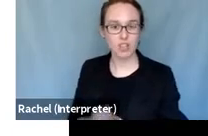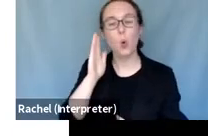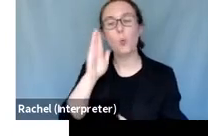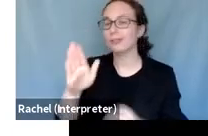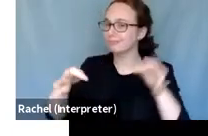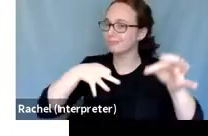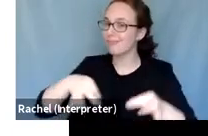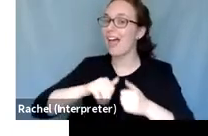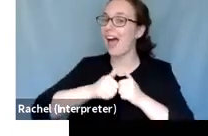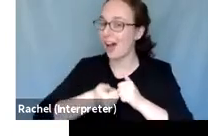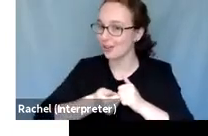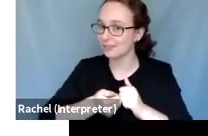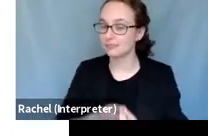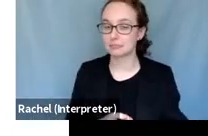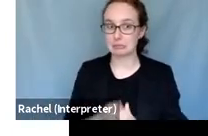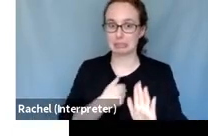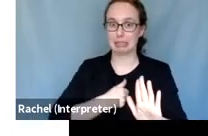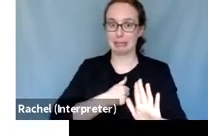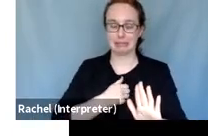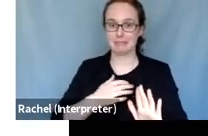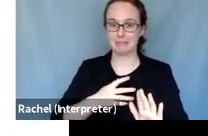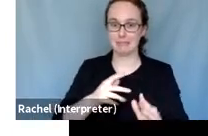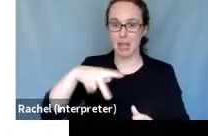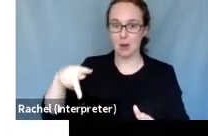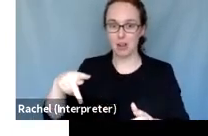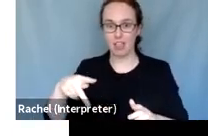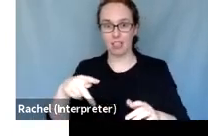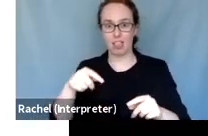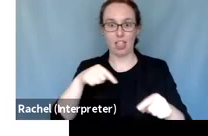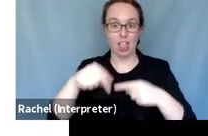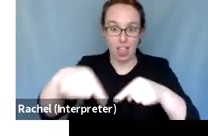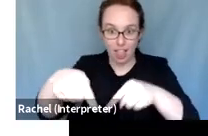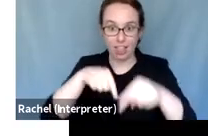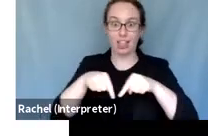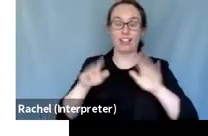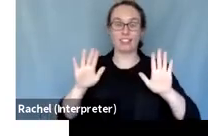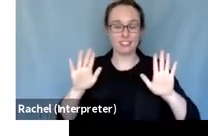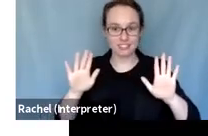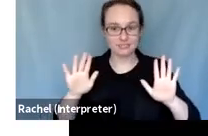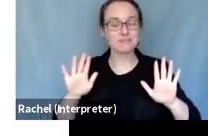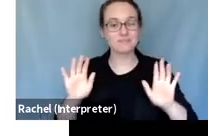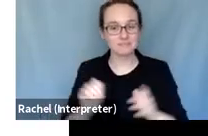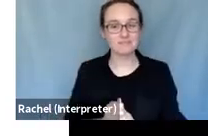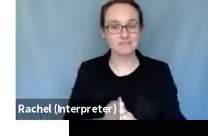Sage Talbot: Sorry, my buttons are getting stuck. So I don't know why it's doing that. Alright, so first you need to log into your student portal.